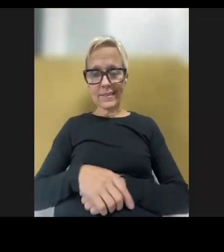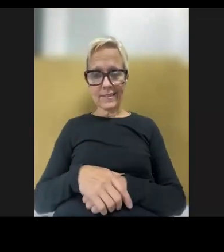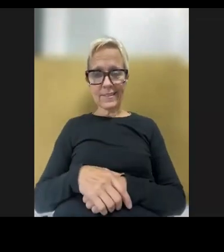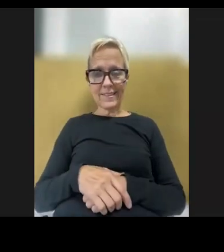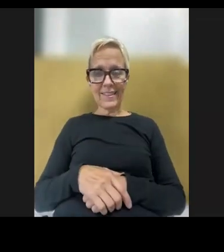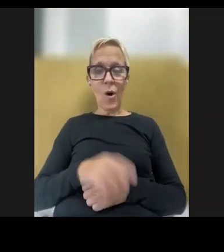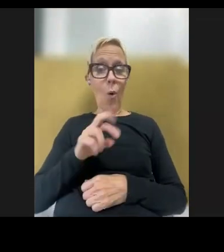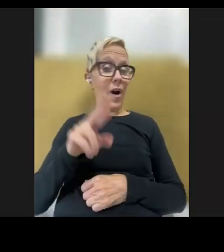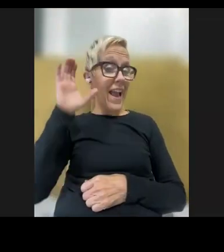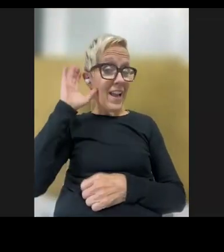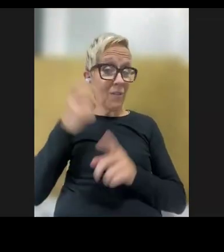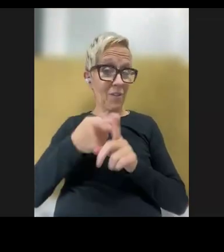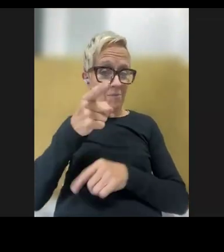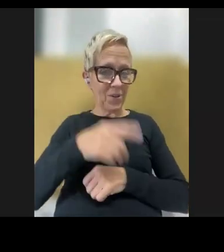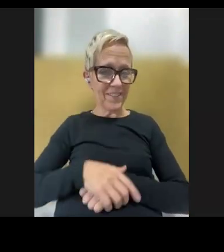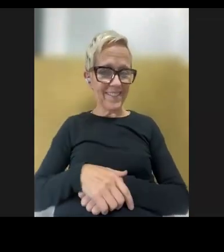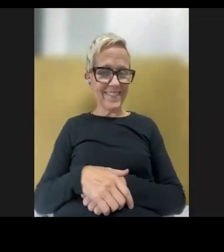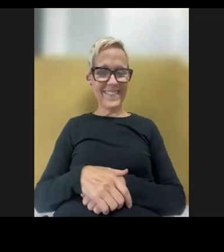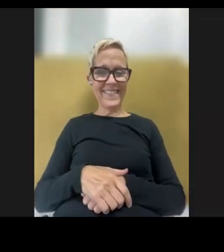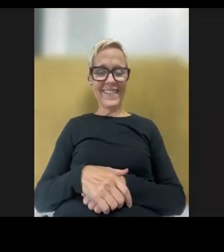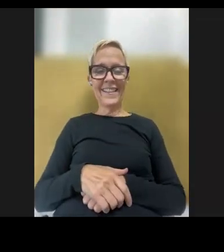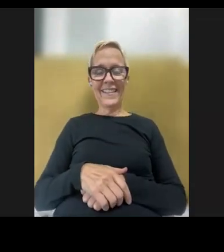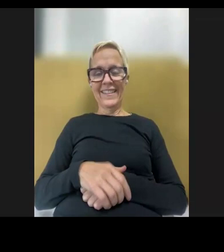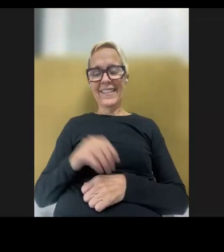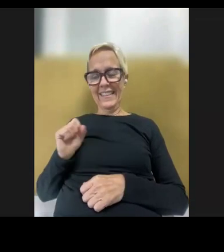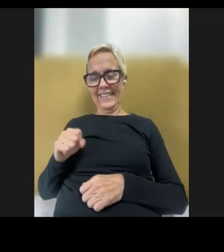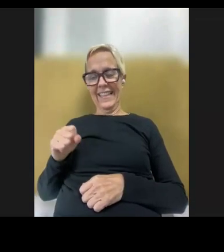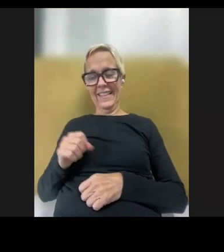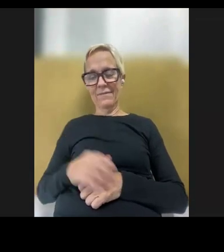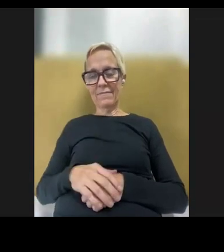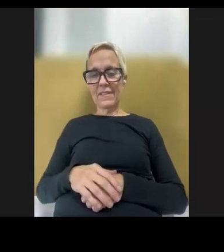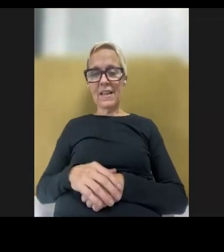I talk to you I think on a weekly basis, at least. Yeah Or I hear from you.